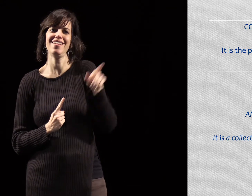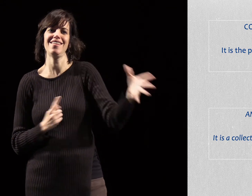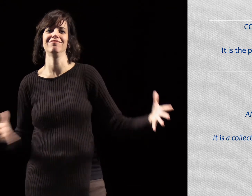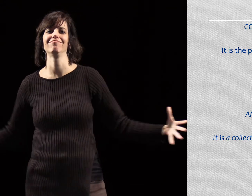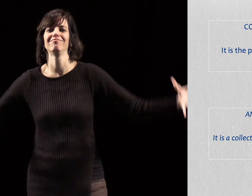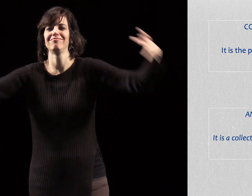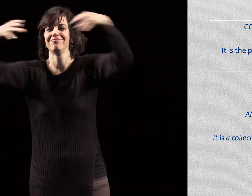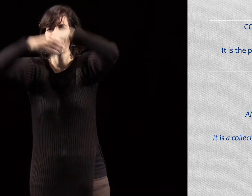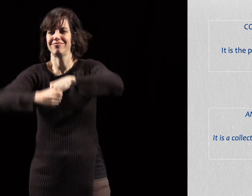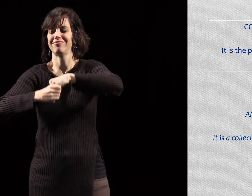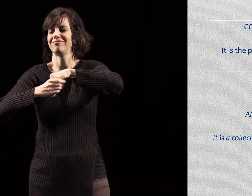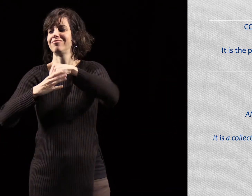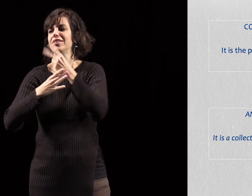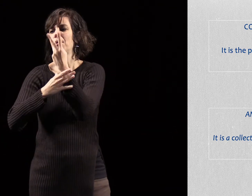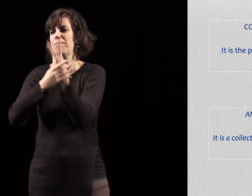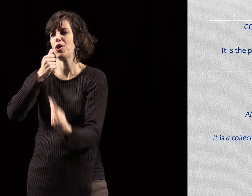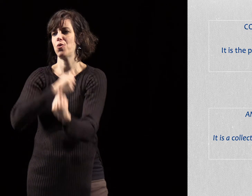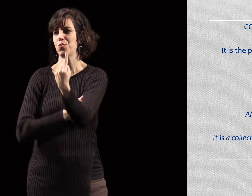That's how you form an anthology.